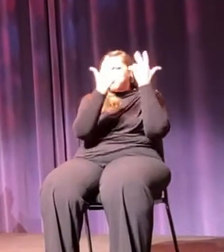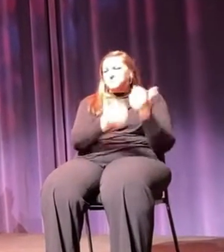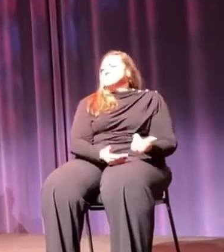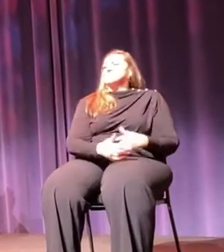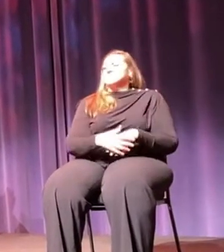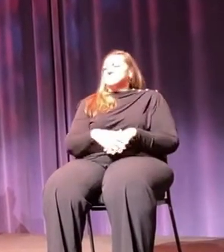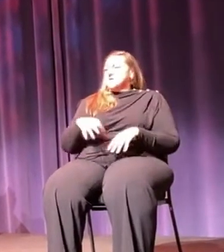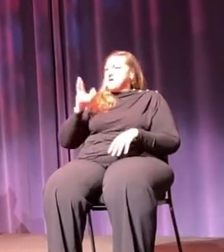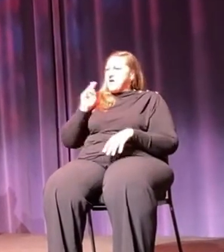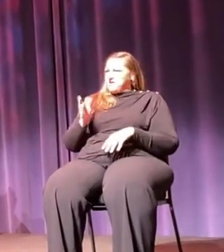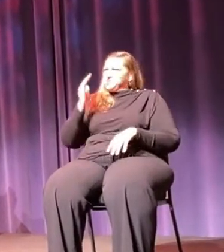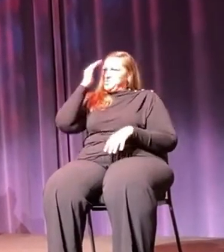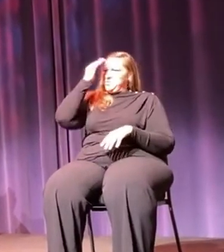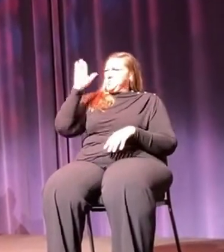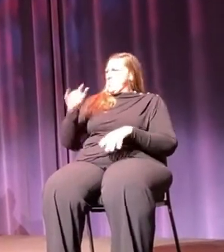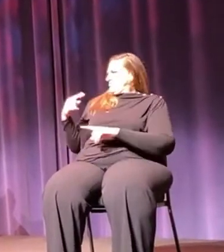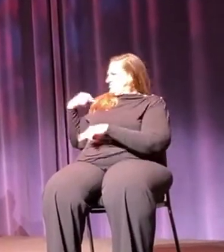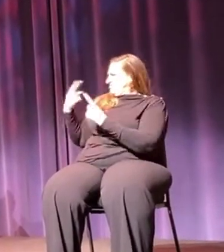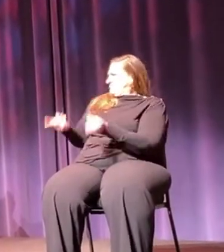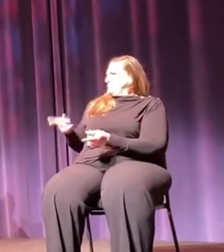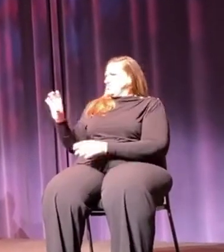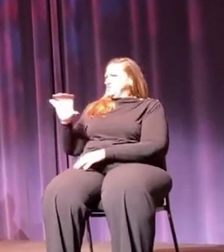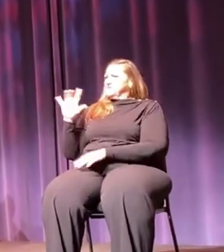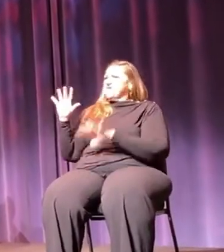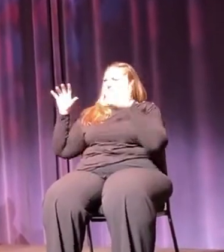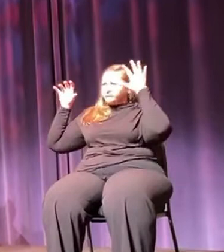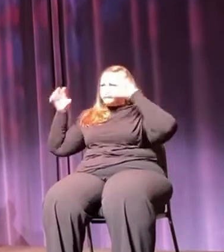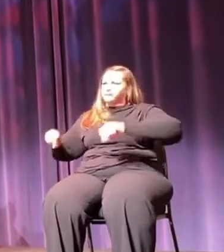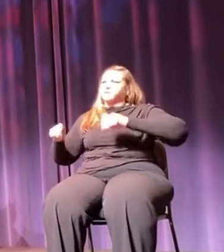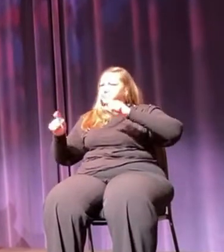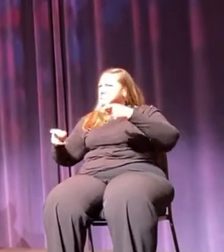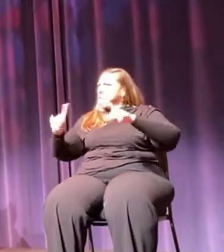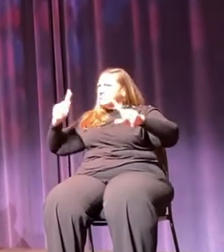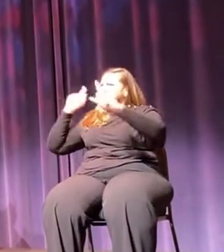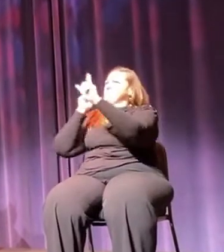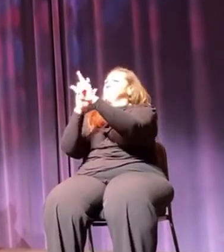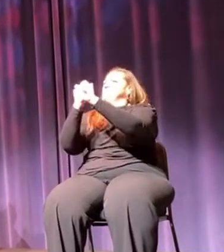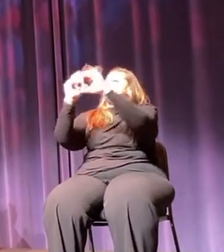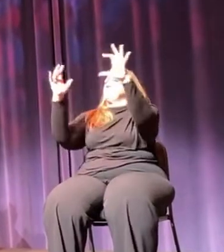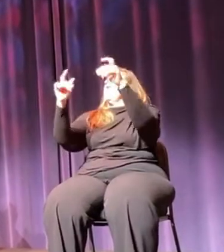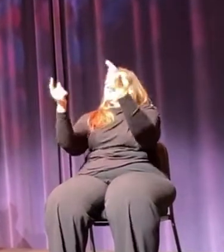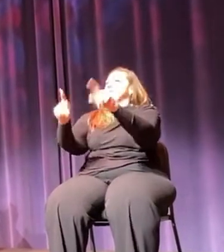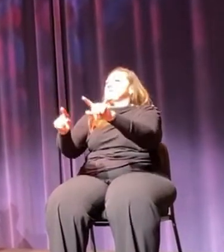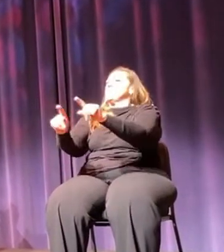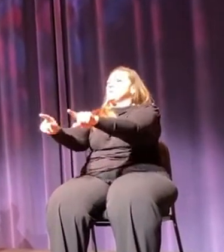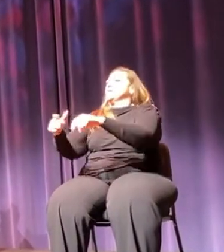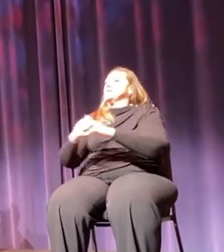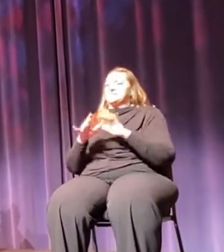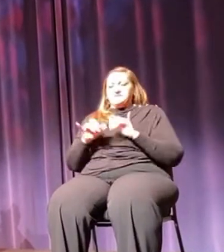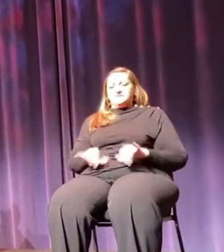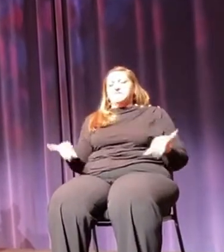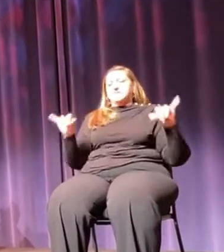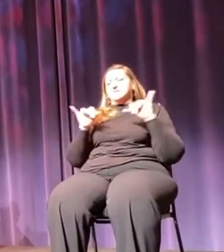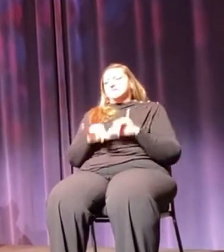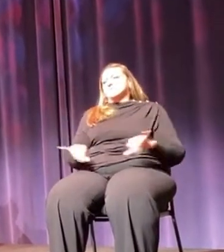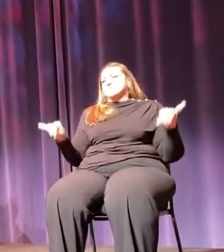History knows what it did. Empire knows where it's going. The same stories rerun to cause fear